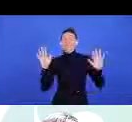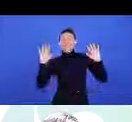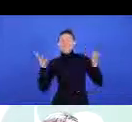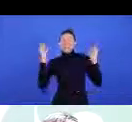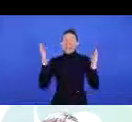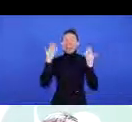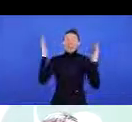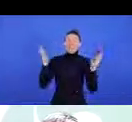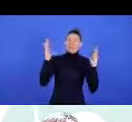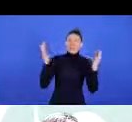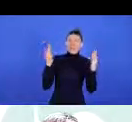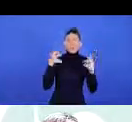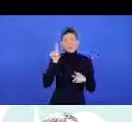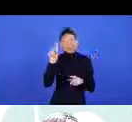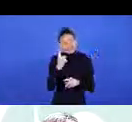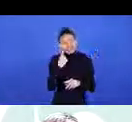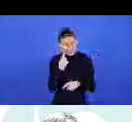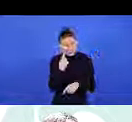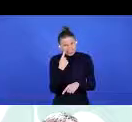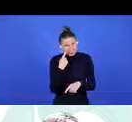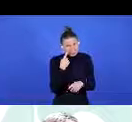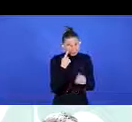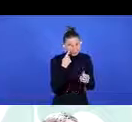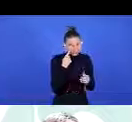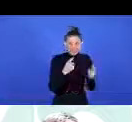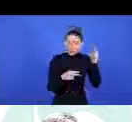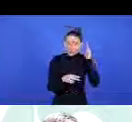coke implants have a little fun with cochlear implants,